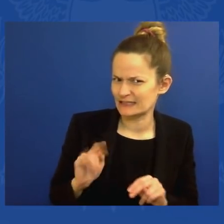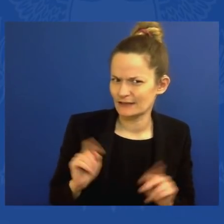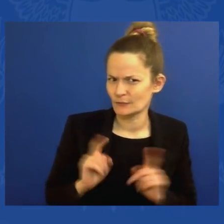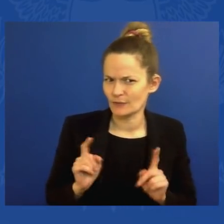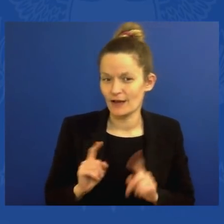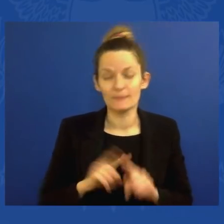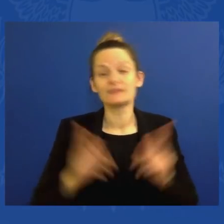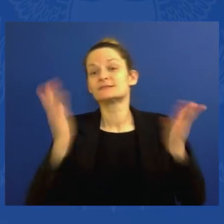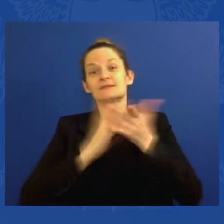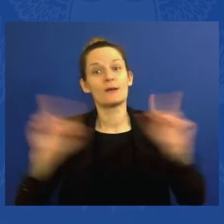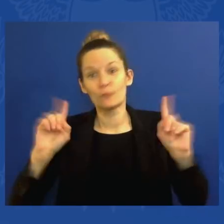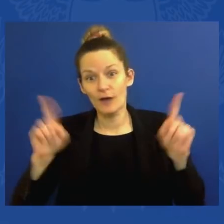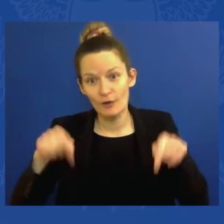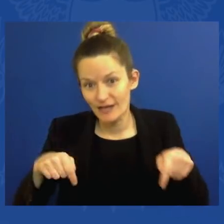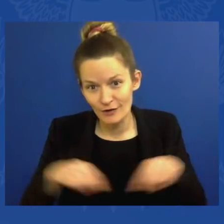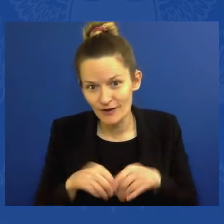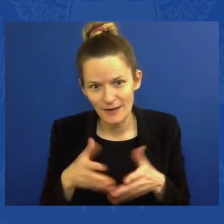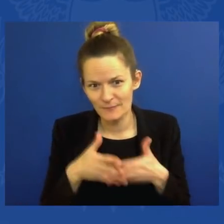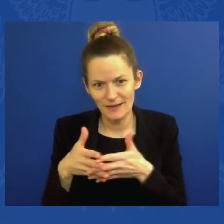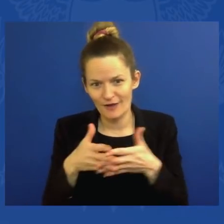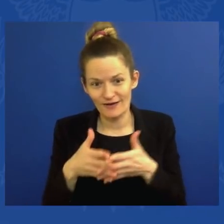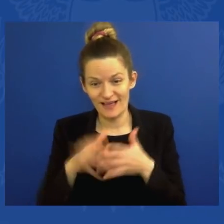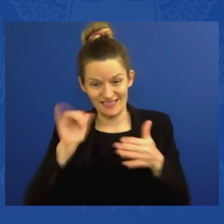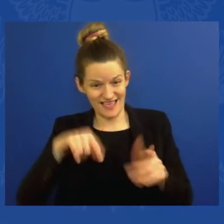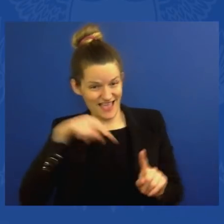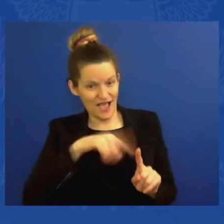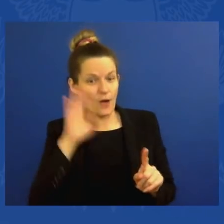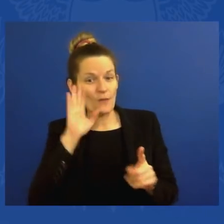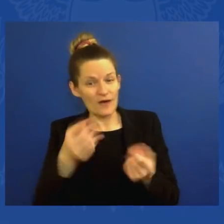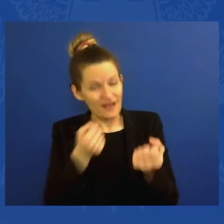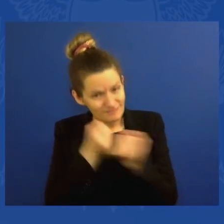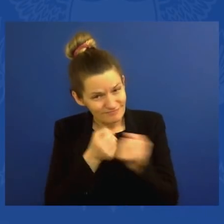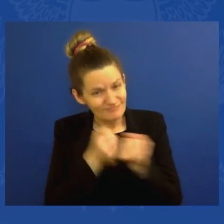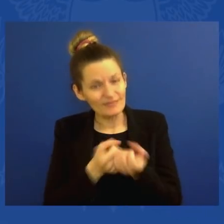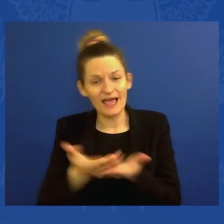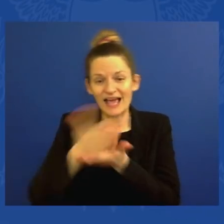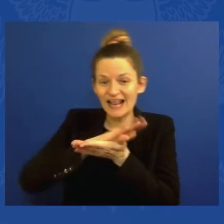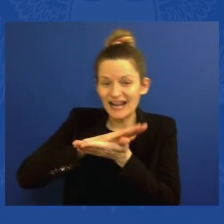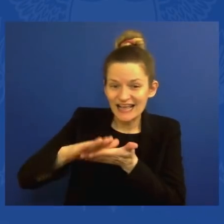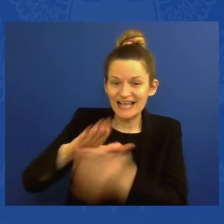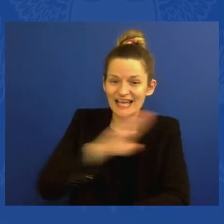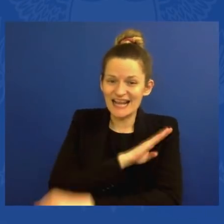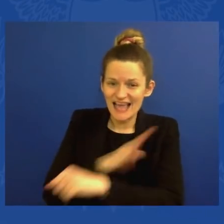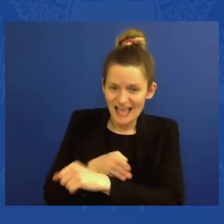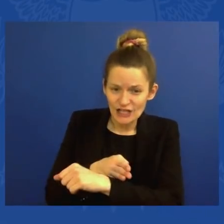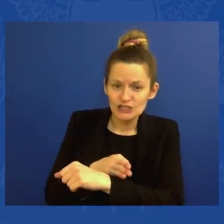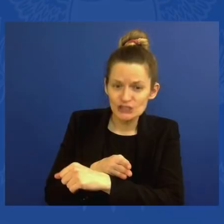Look, folks, when I ran and got elected, I said I wanted to rebuild America. This is what I was talking about.